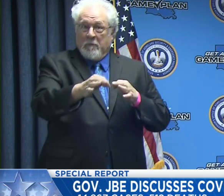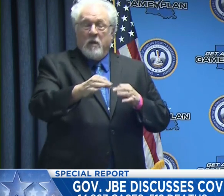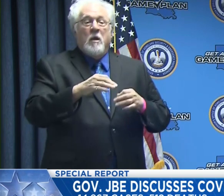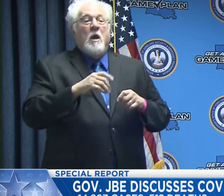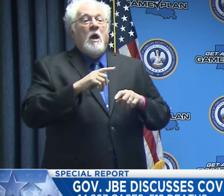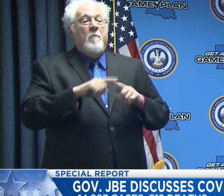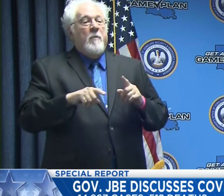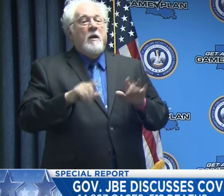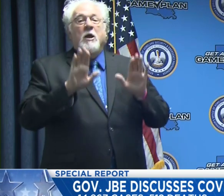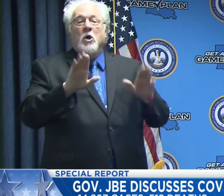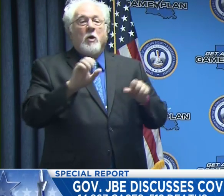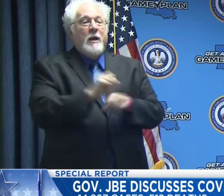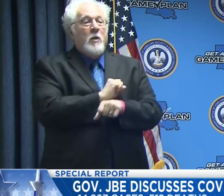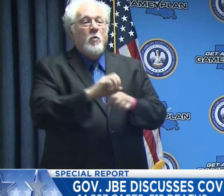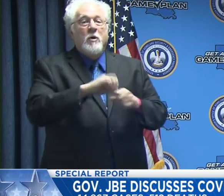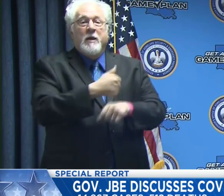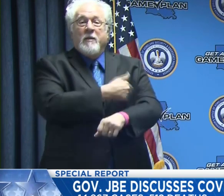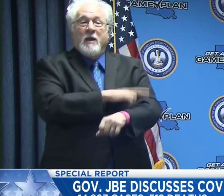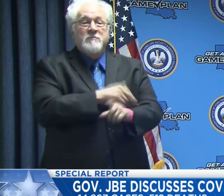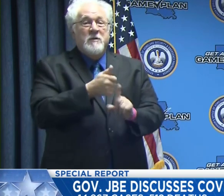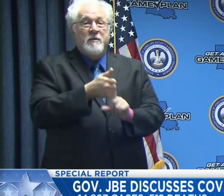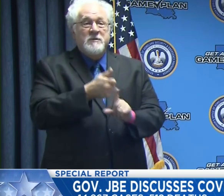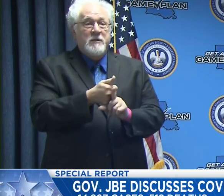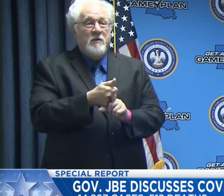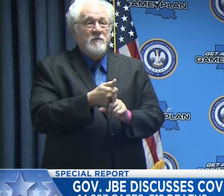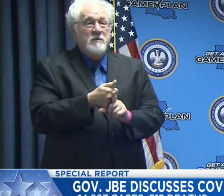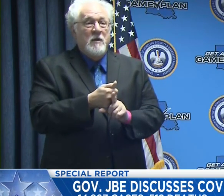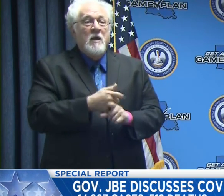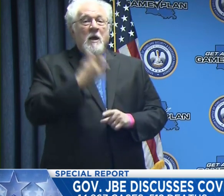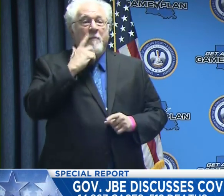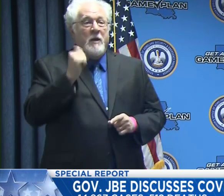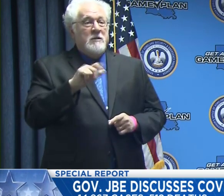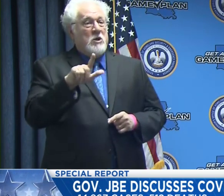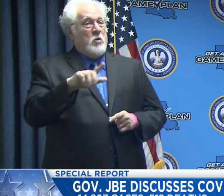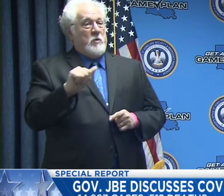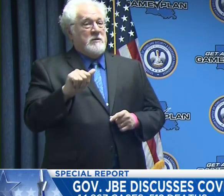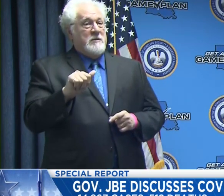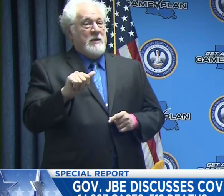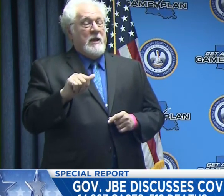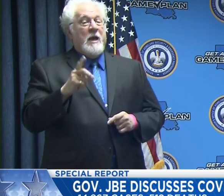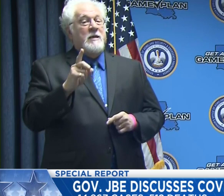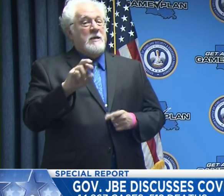CAPACITY TO DELIVER HEALTHCARE AND THAT IS A GOOD THING.